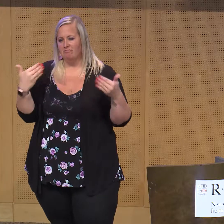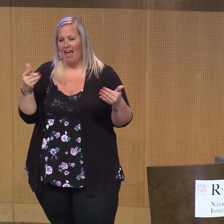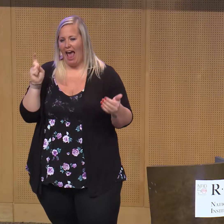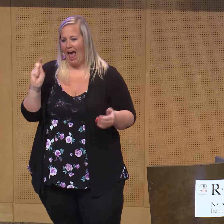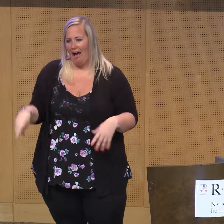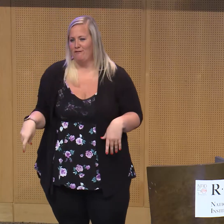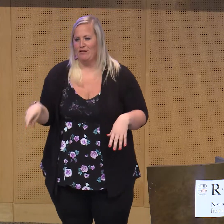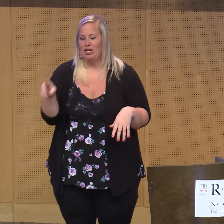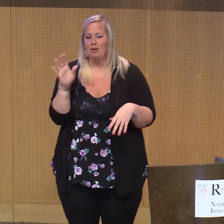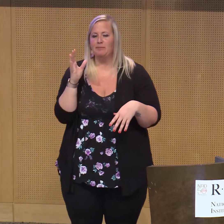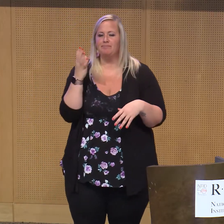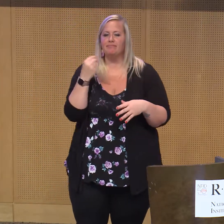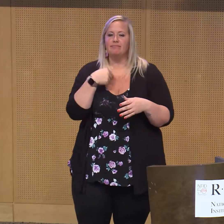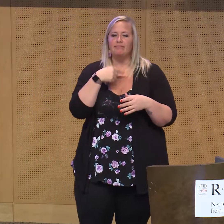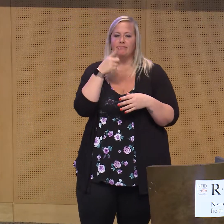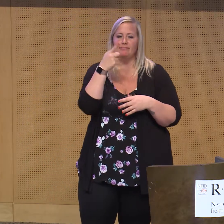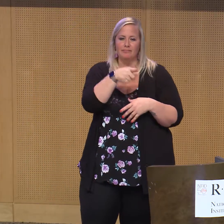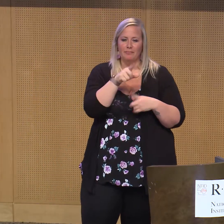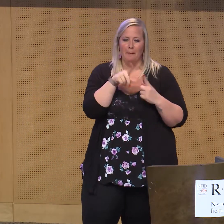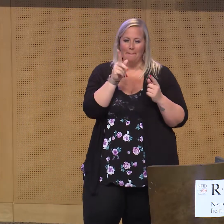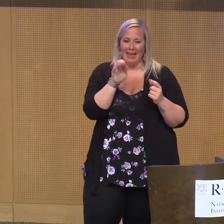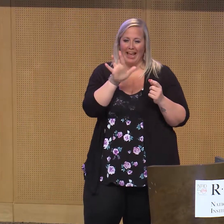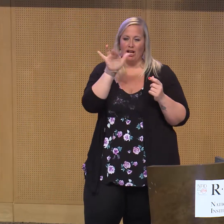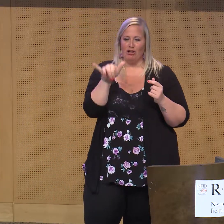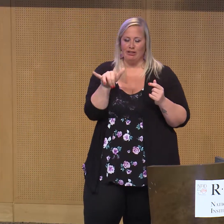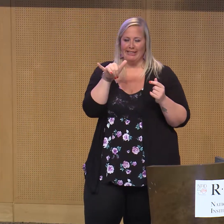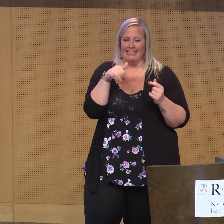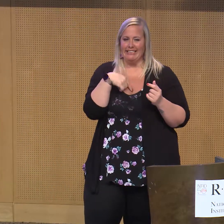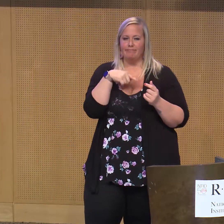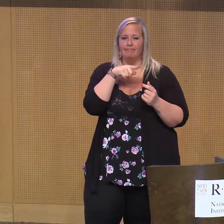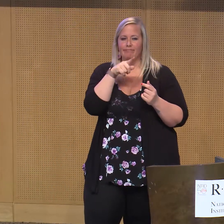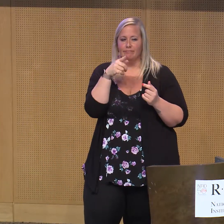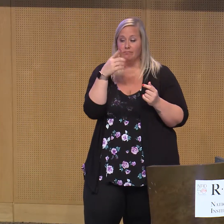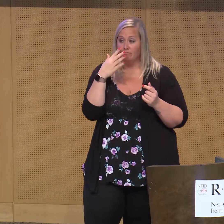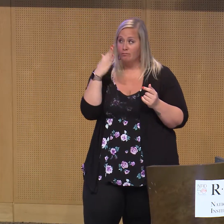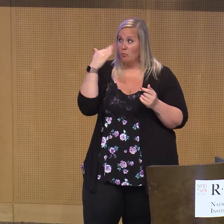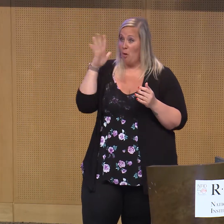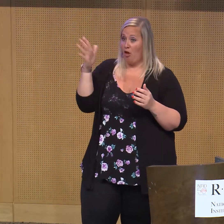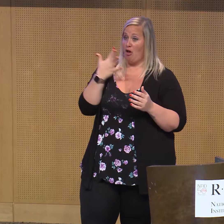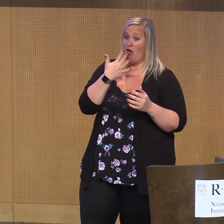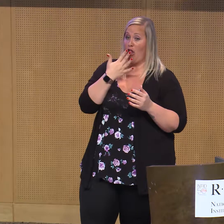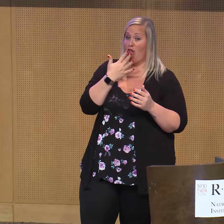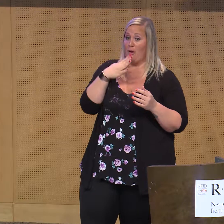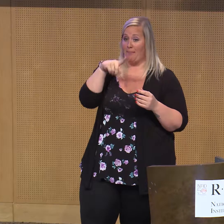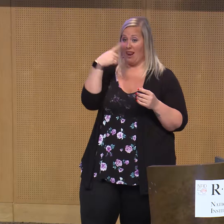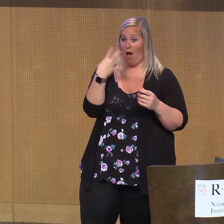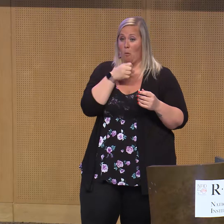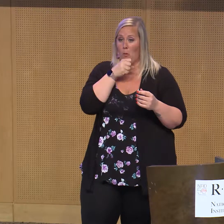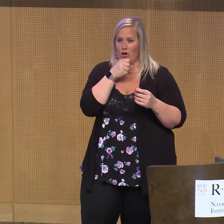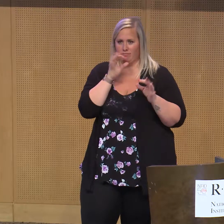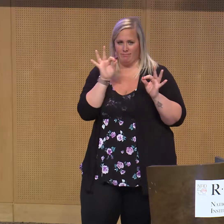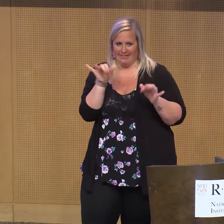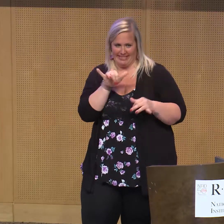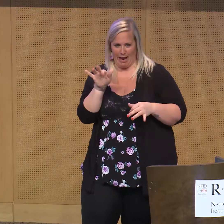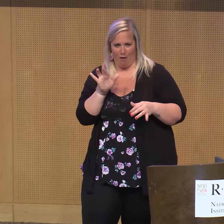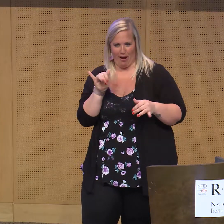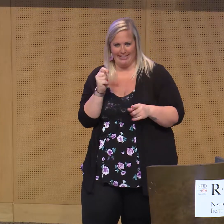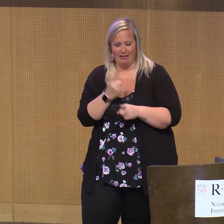"I don't know. What about a cookie cake? That could be cool." So there was a bakery near my home.